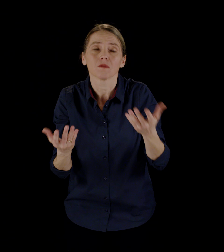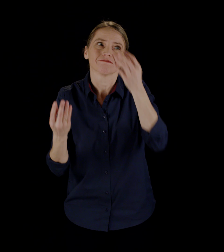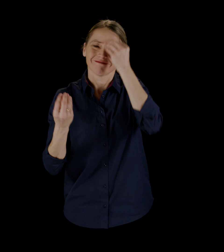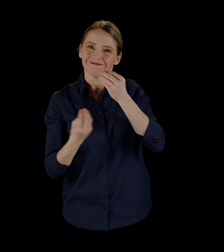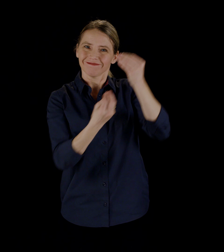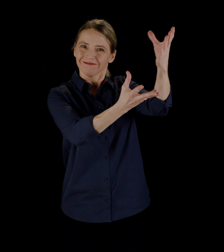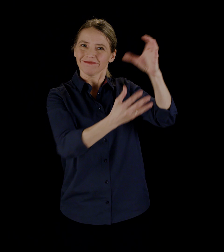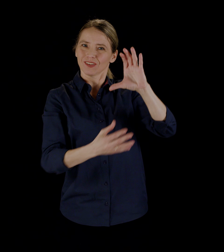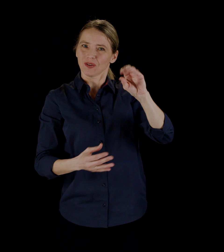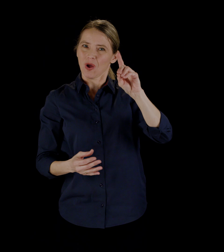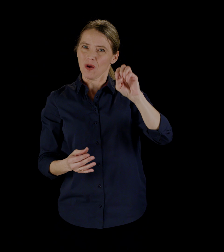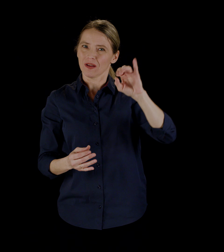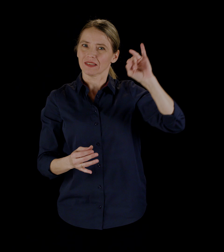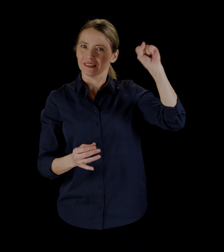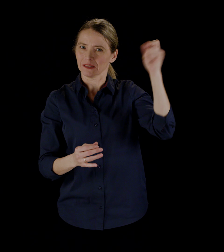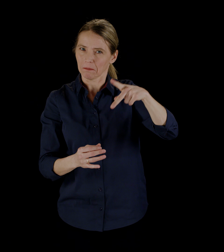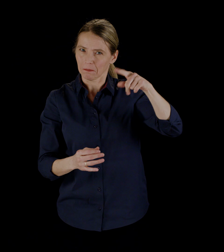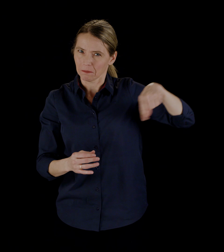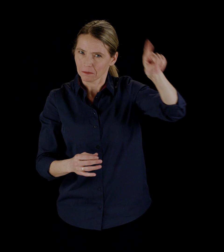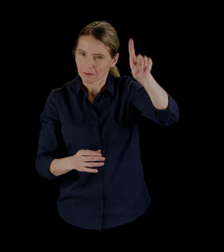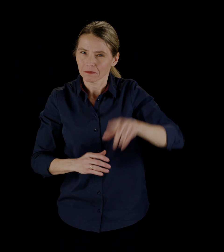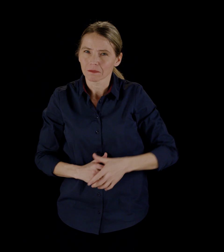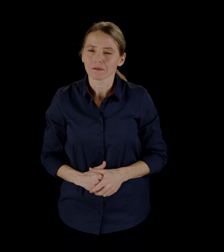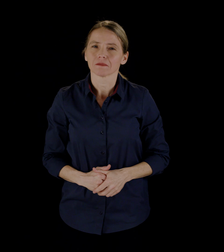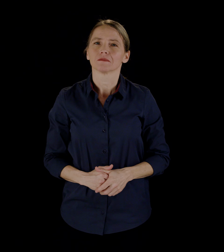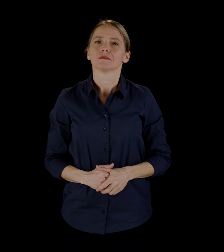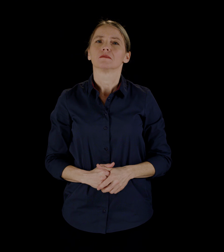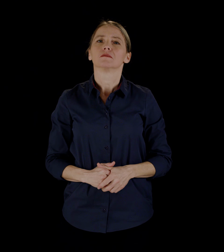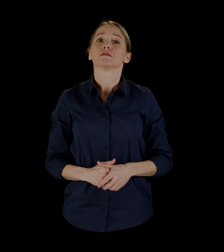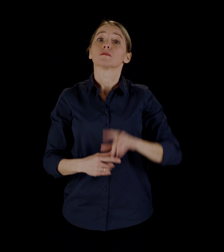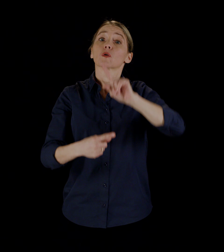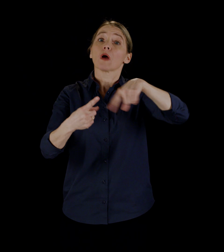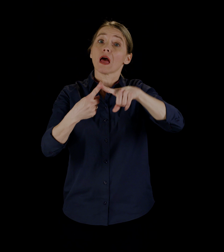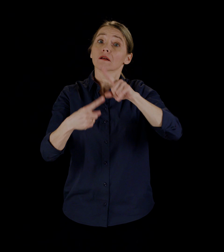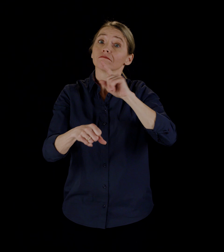When a customer cancels a contract before the end of the commitment period, they will